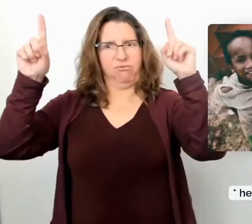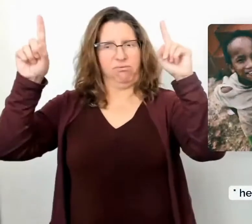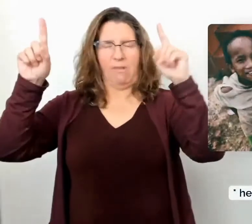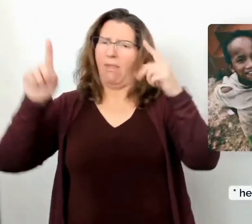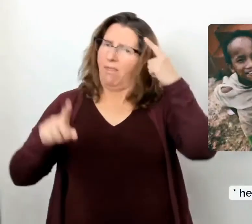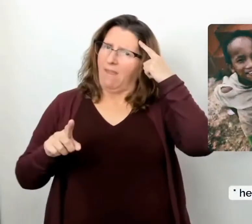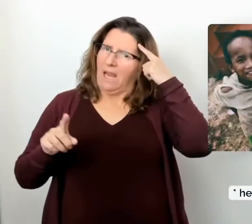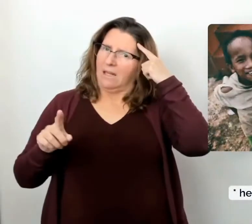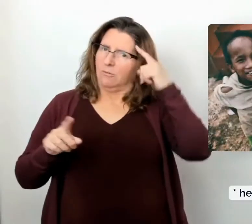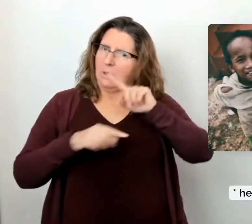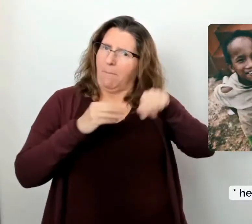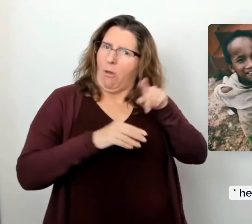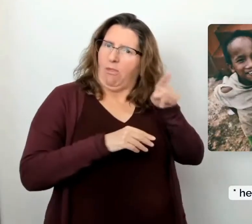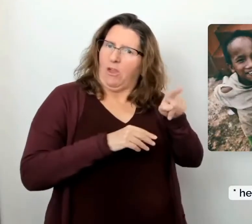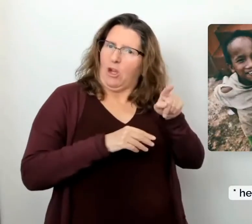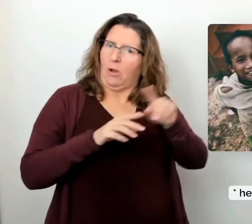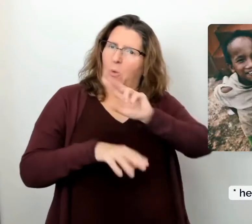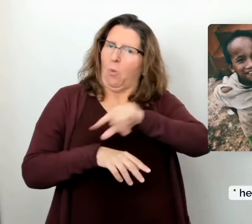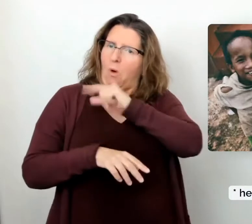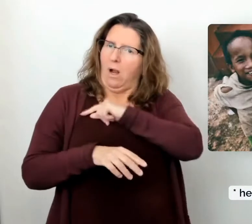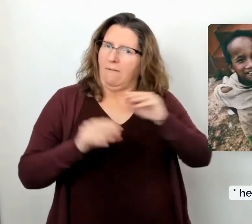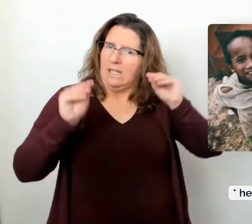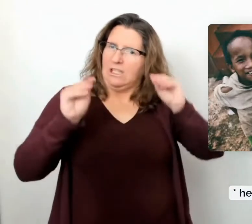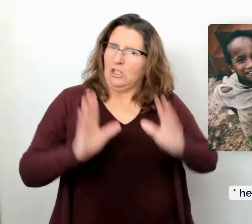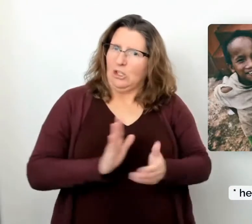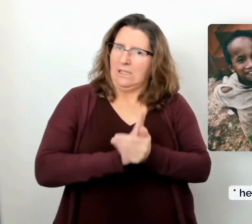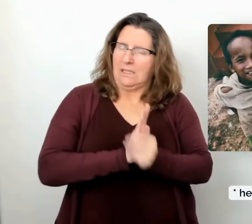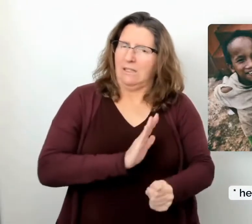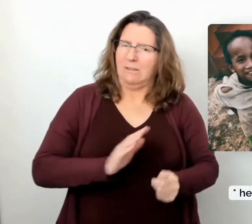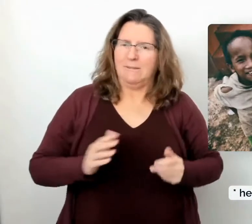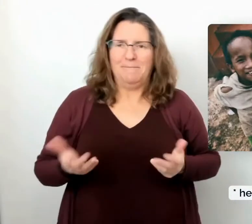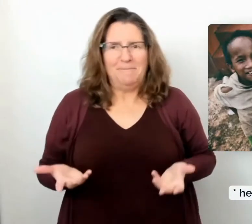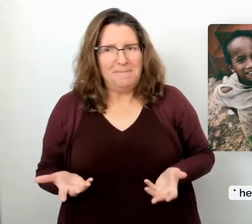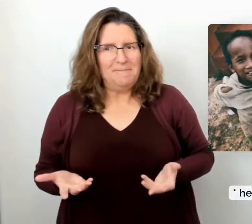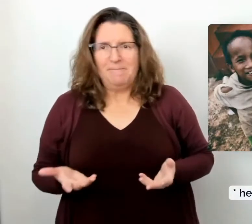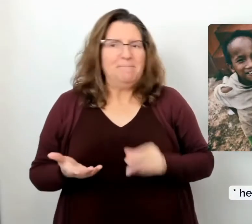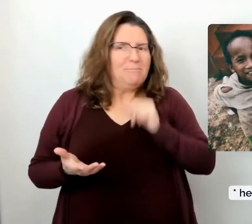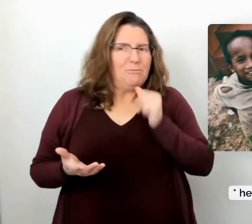My accomplishments, naturally, reflected the quality of their teaching skills.